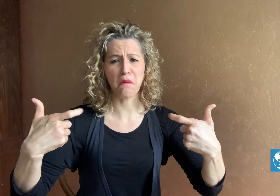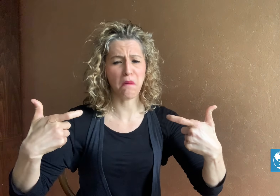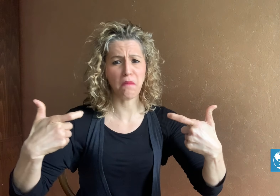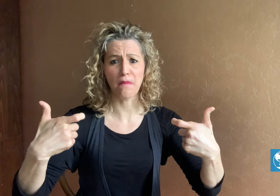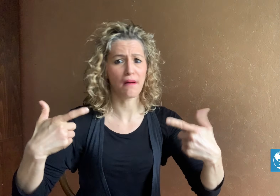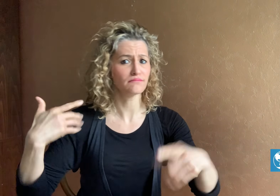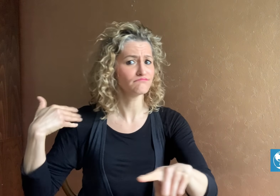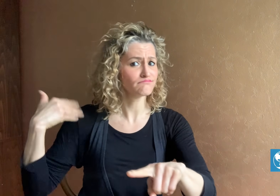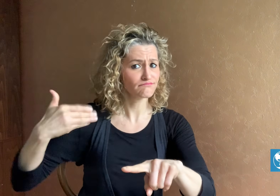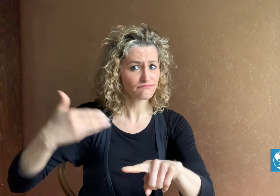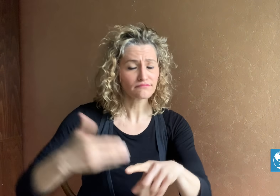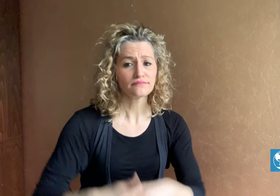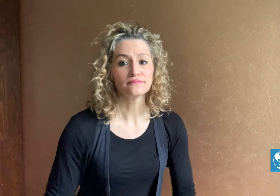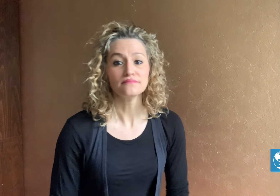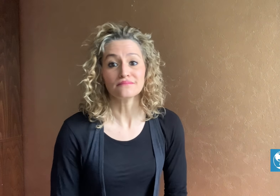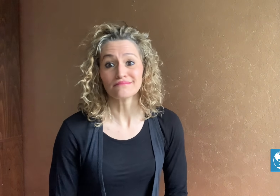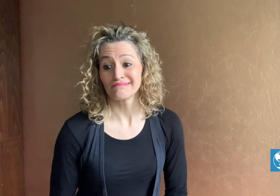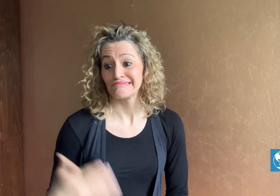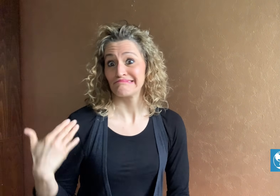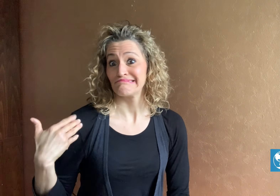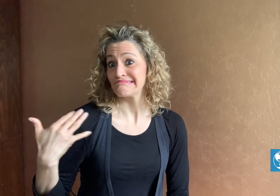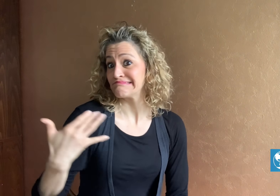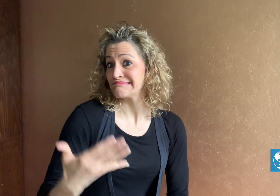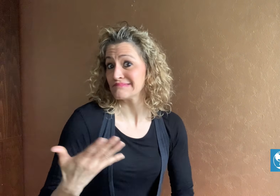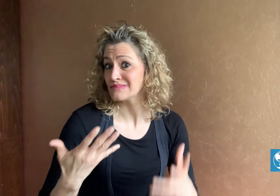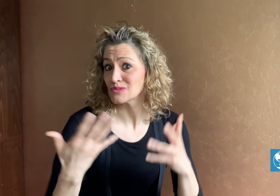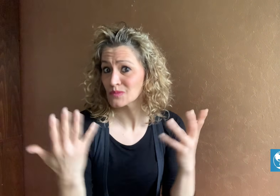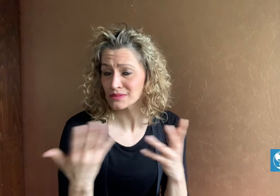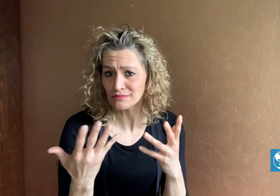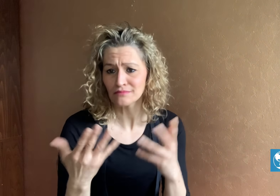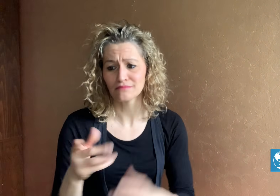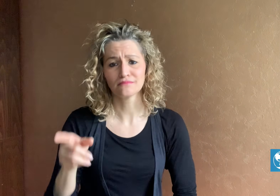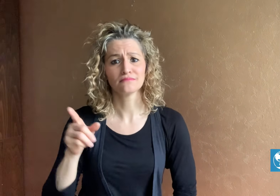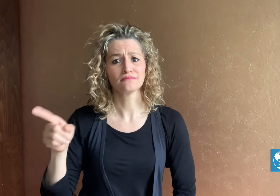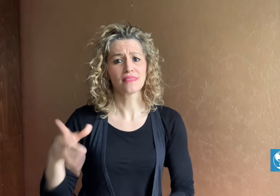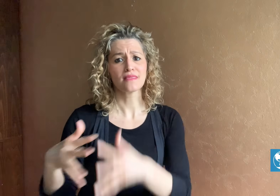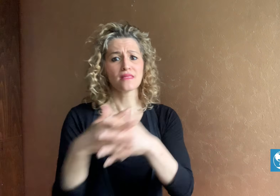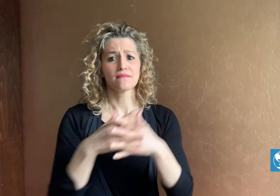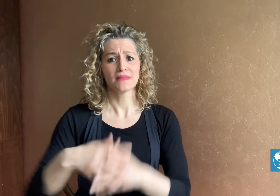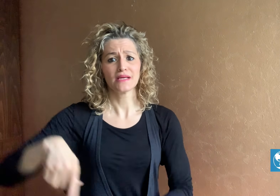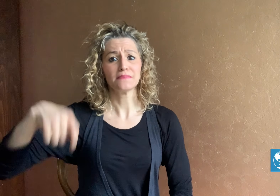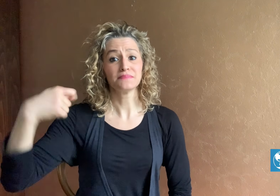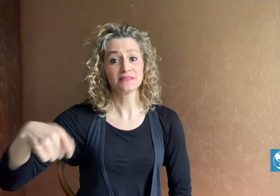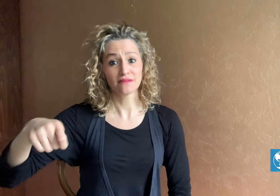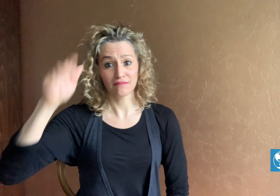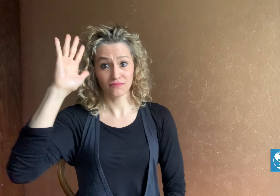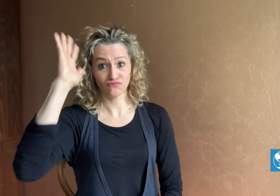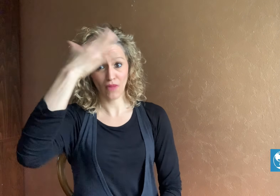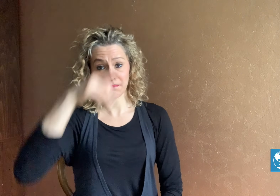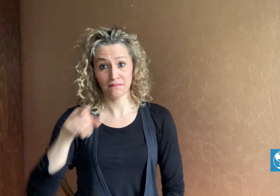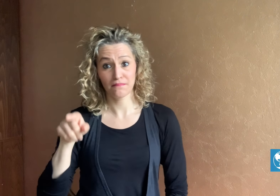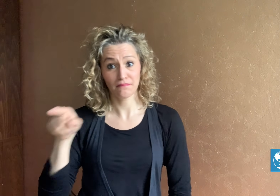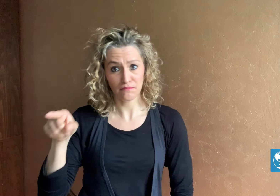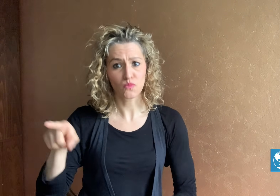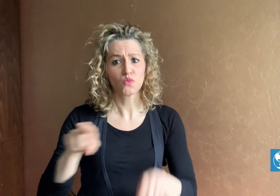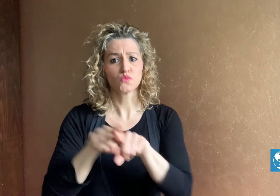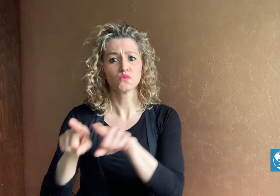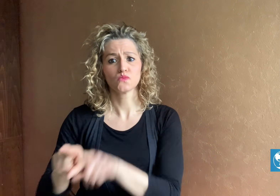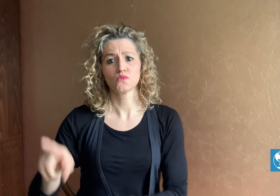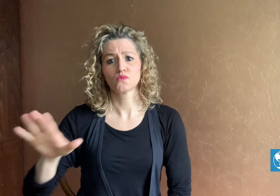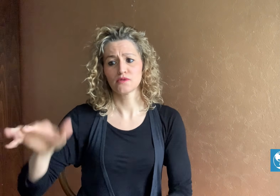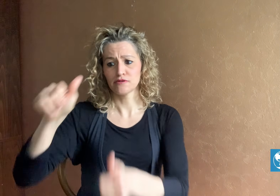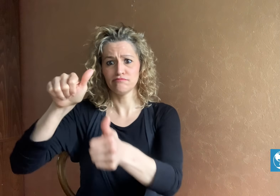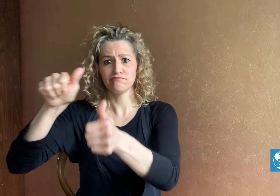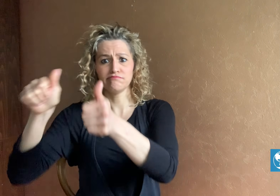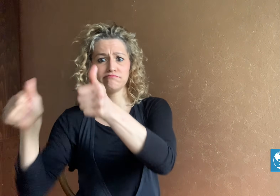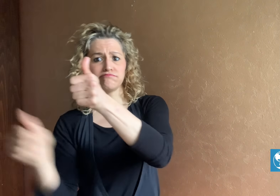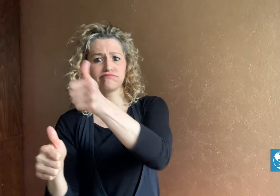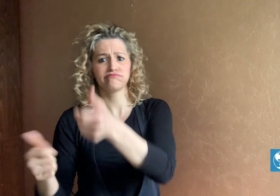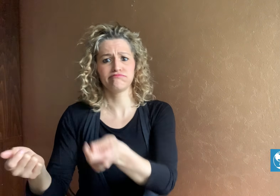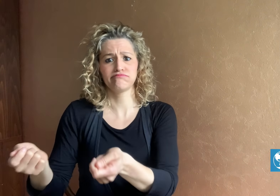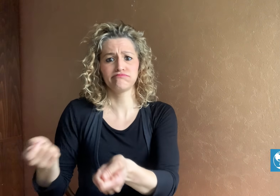In recent days, the US President Donald Trump and Secretary